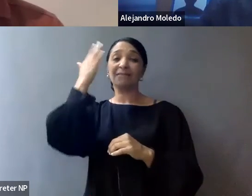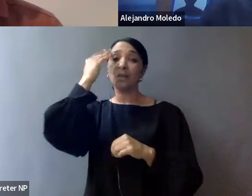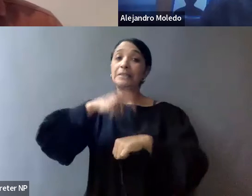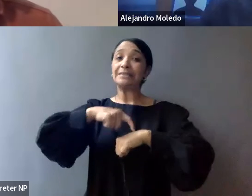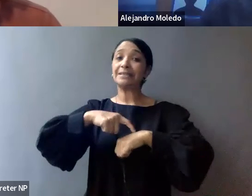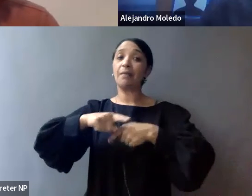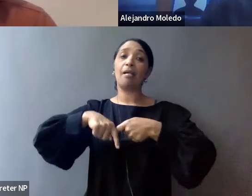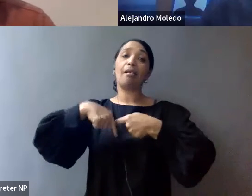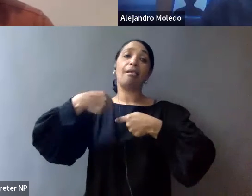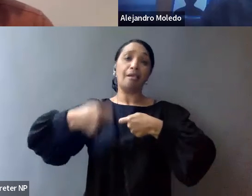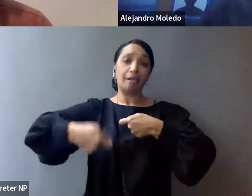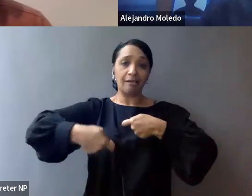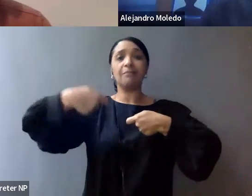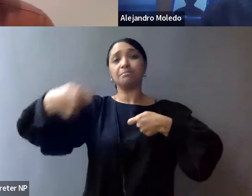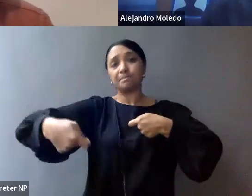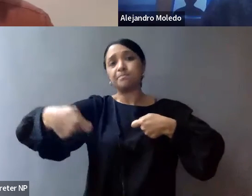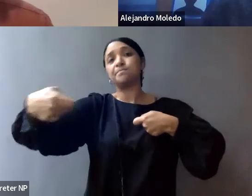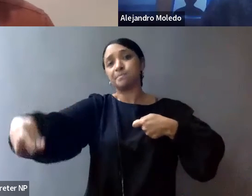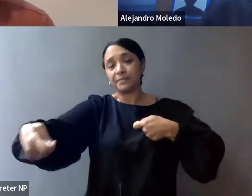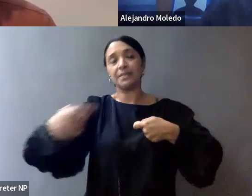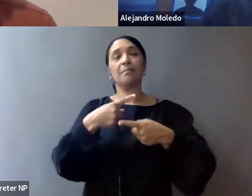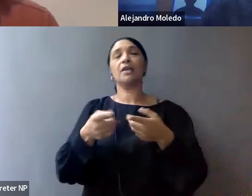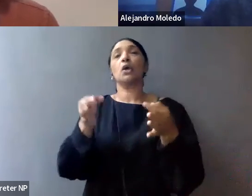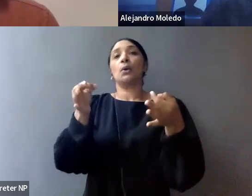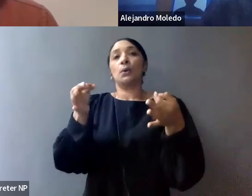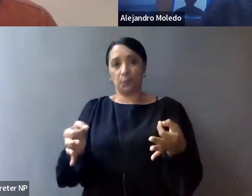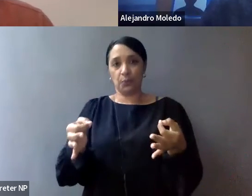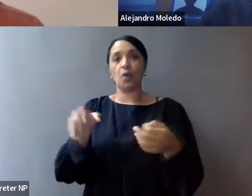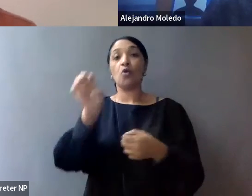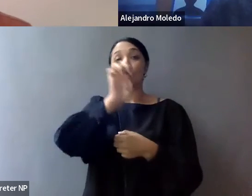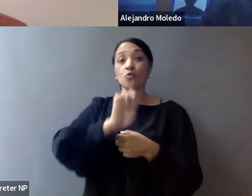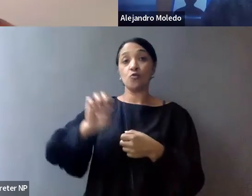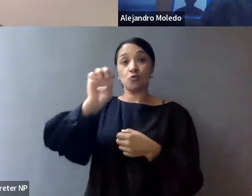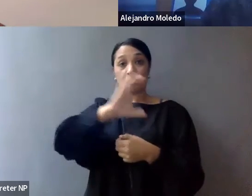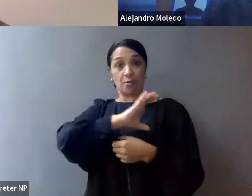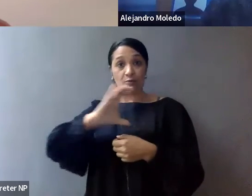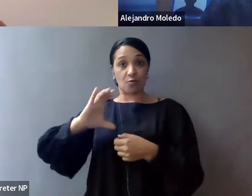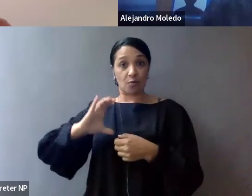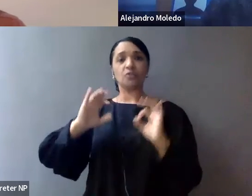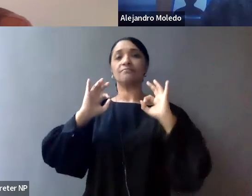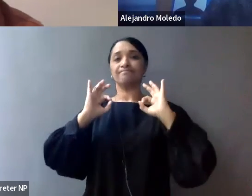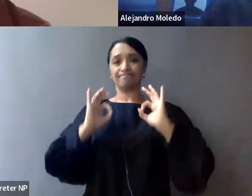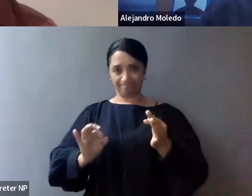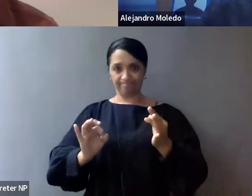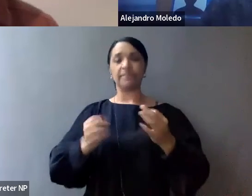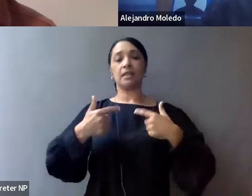the reality is that finally the European Commission has taken our demands into consideration